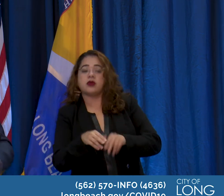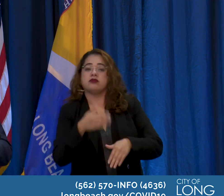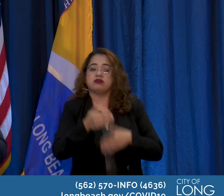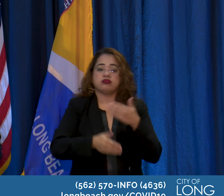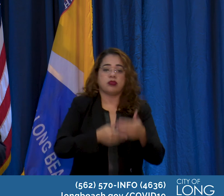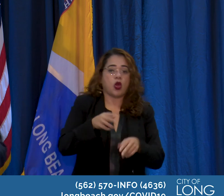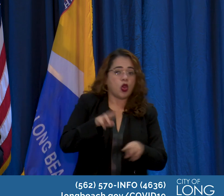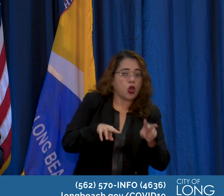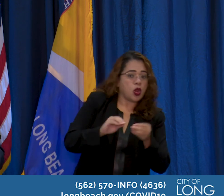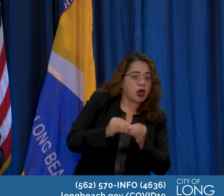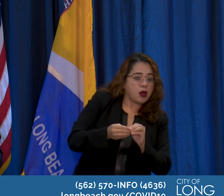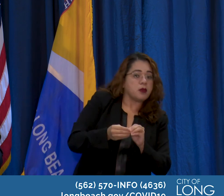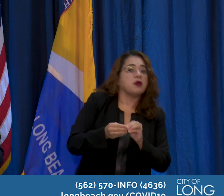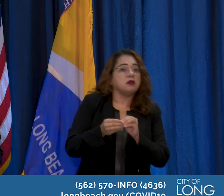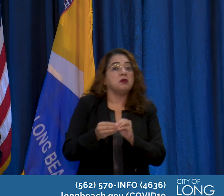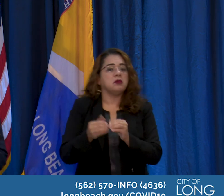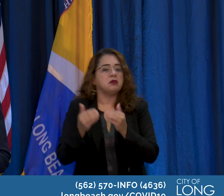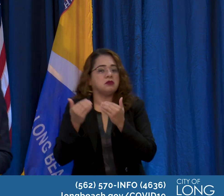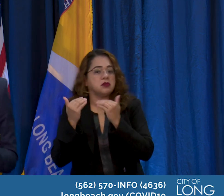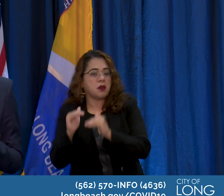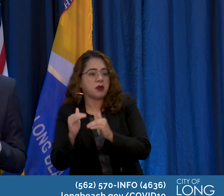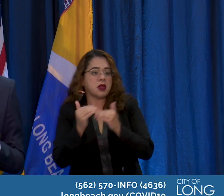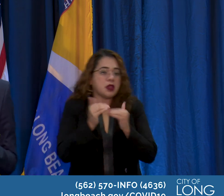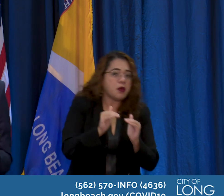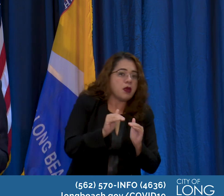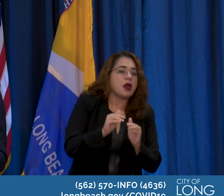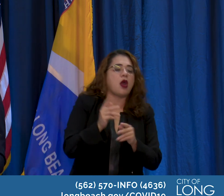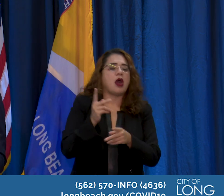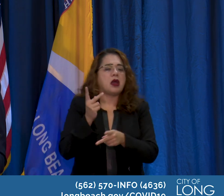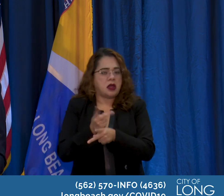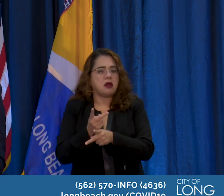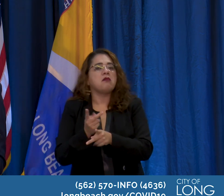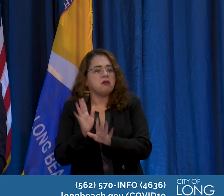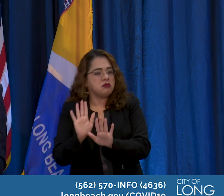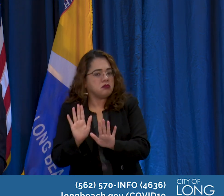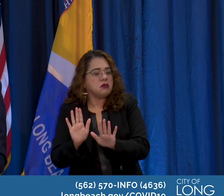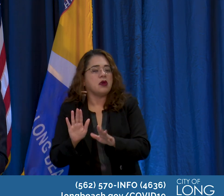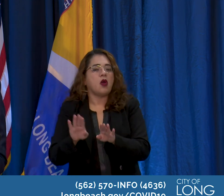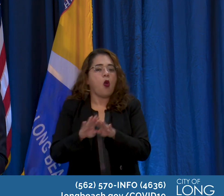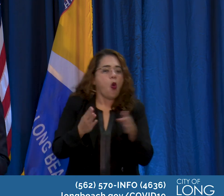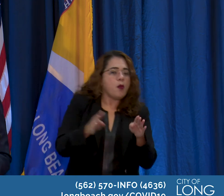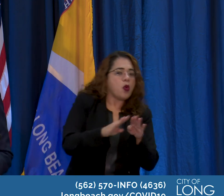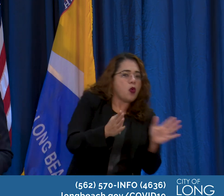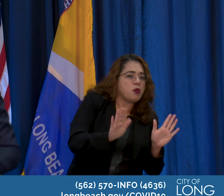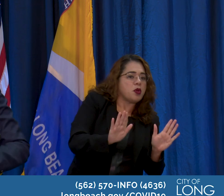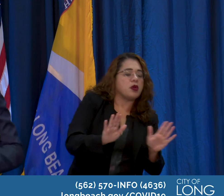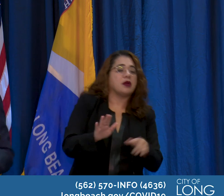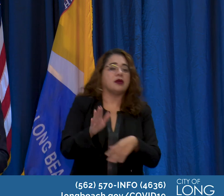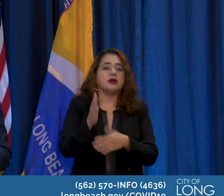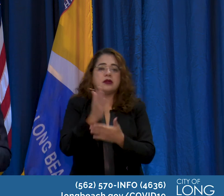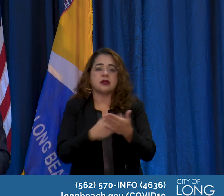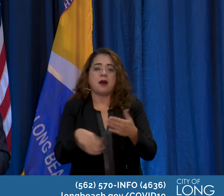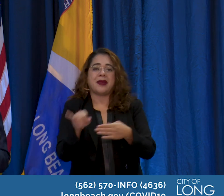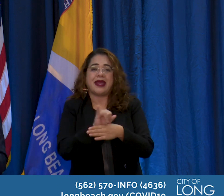which we're going to get to in just a minute. And so we've been able to continue to reopen industries and we will continue to be able